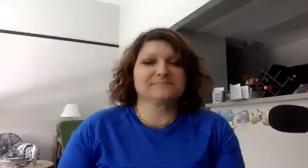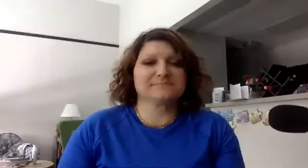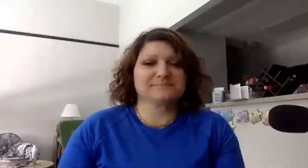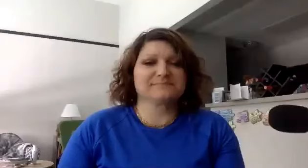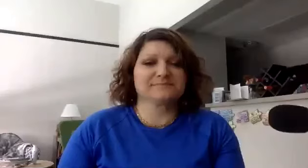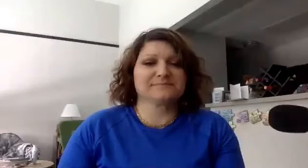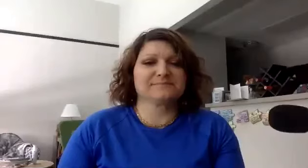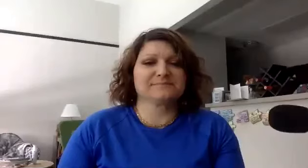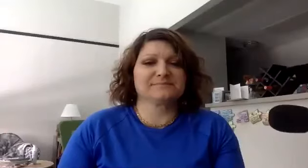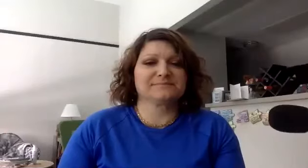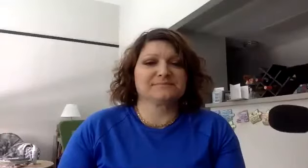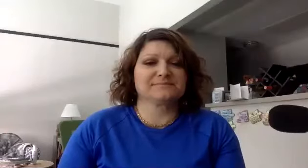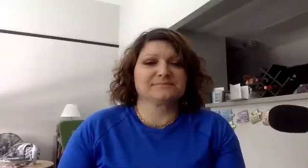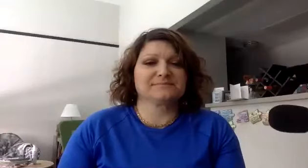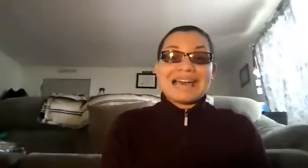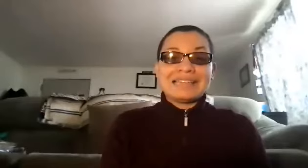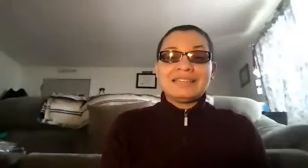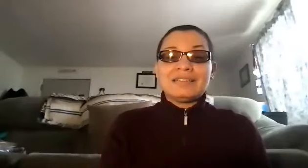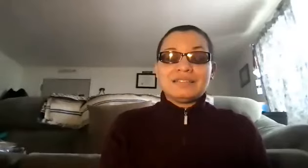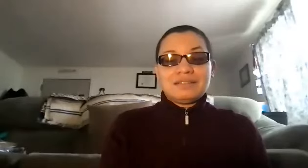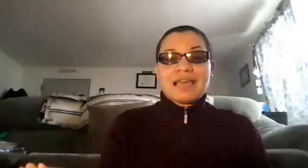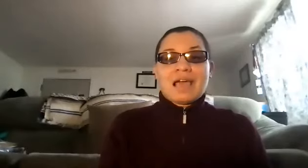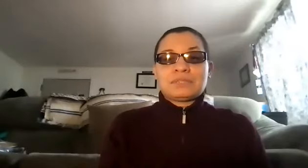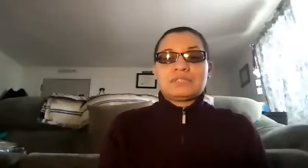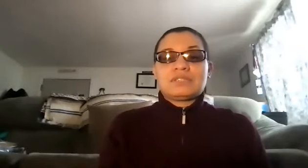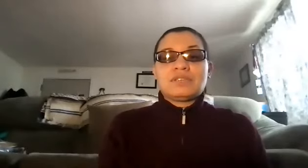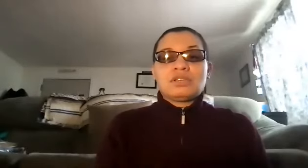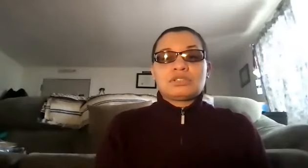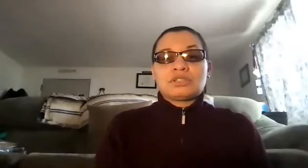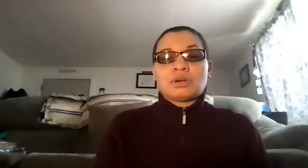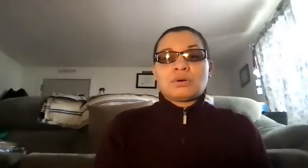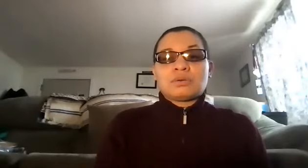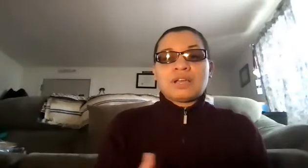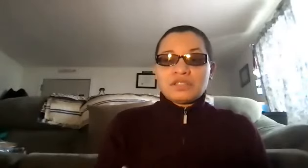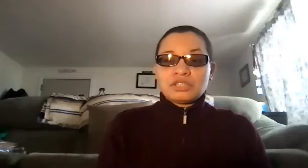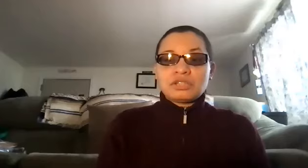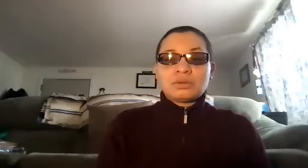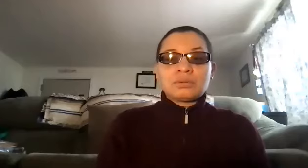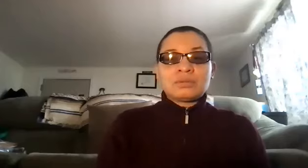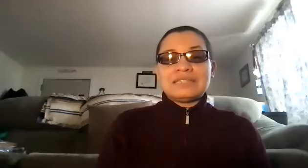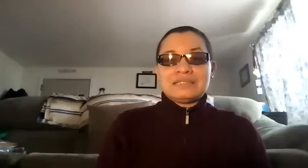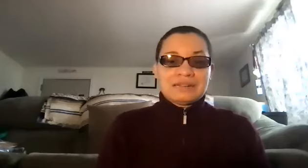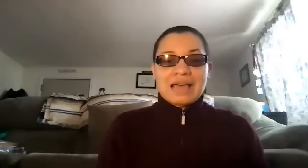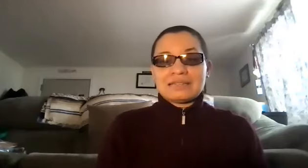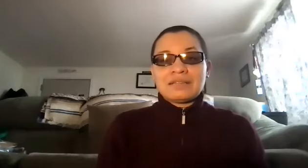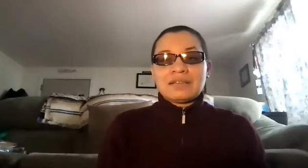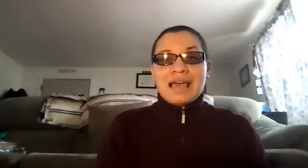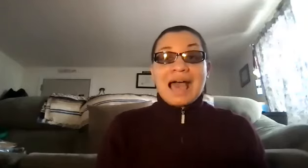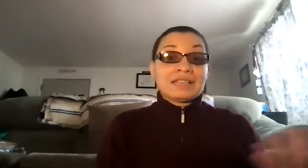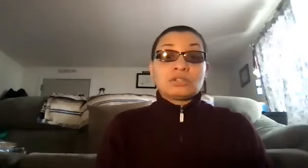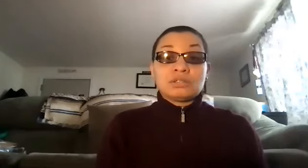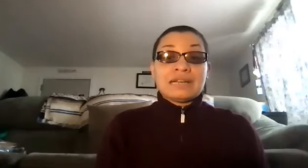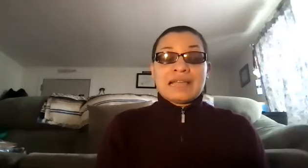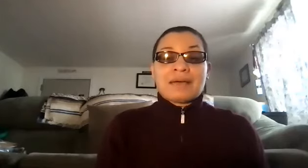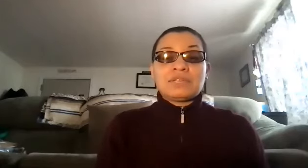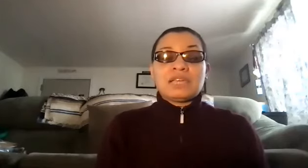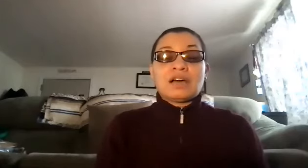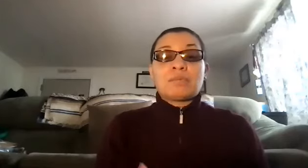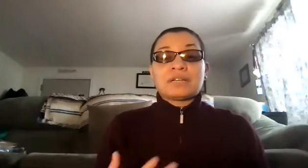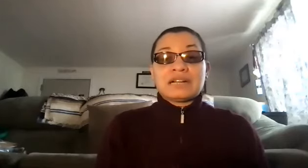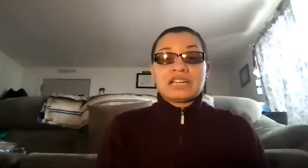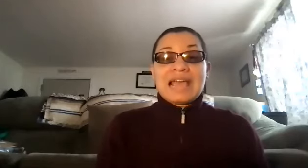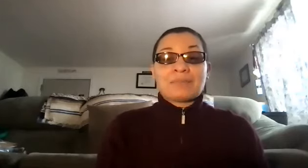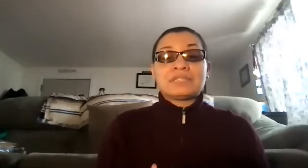really a uh lag in the caption so the other two is not as good as caption call but clear caption